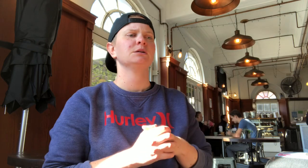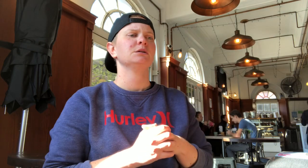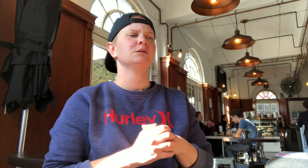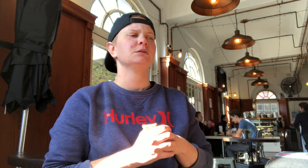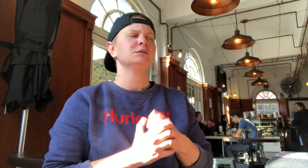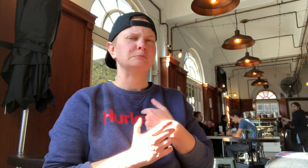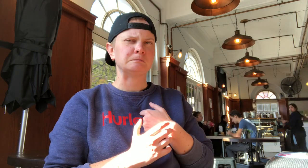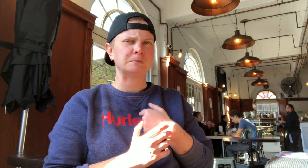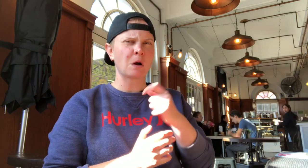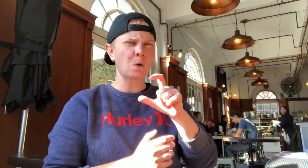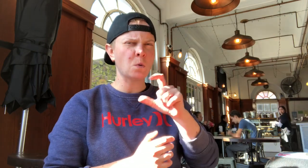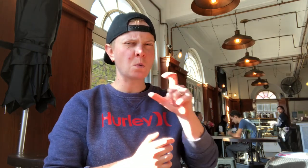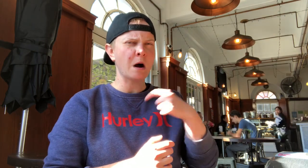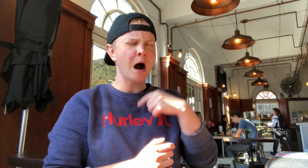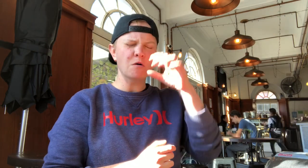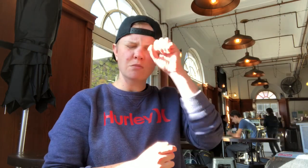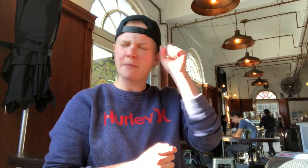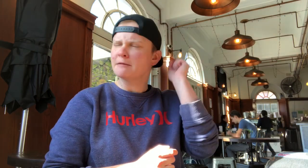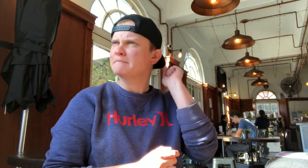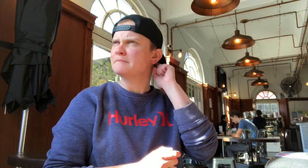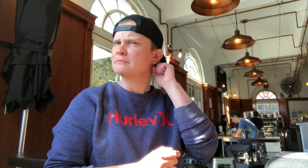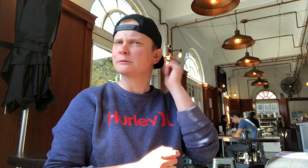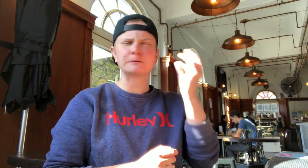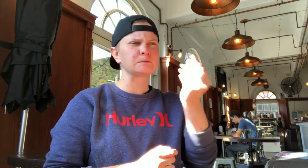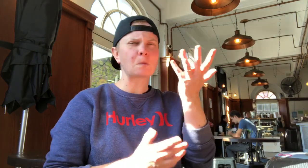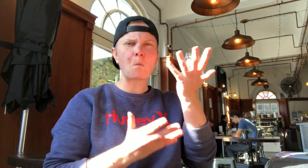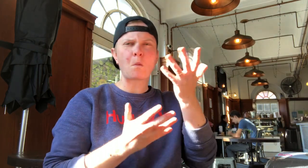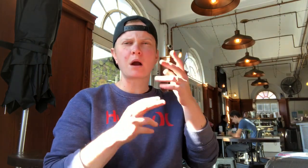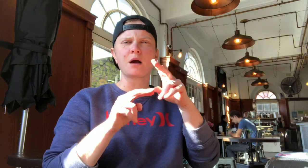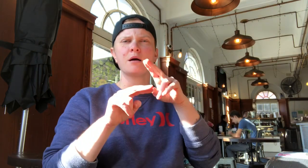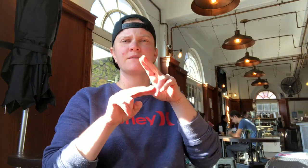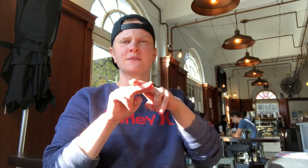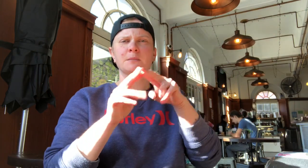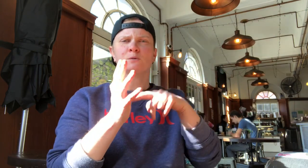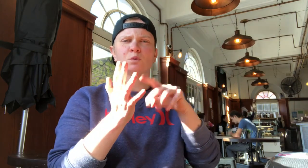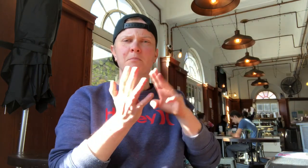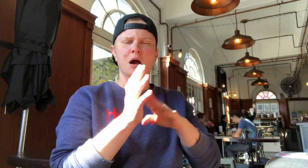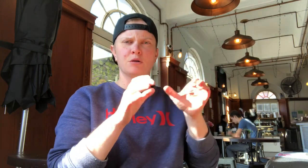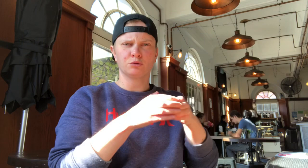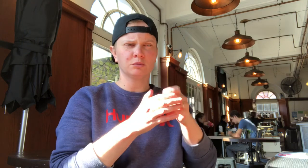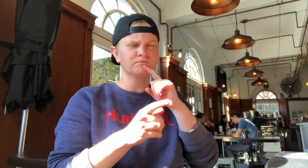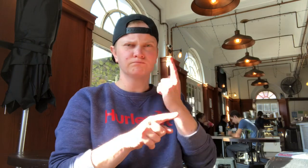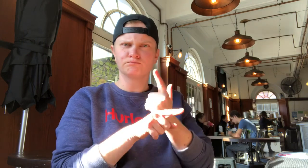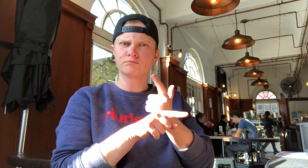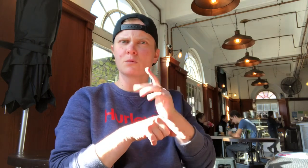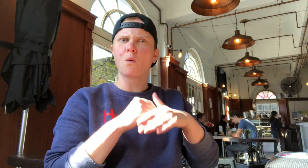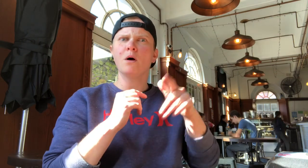Concord Hospital... I remembered somewhere in the back of my mind in FTM Group mentioned that